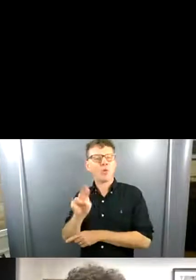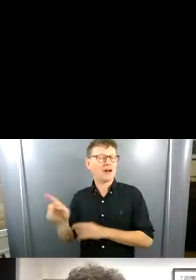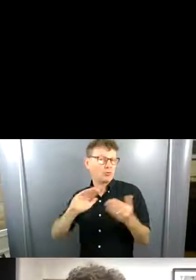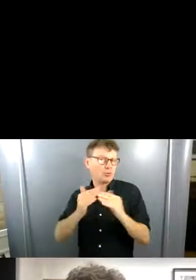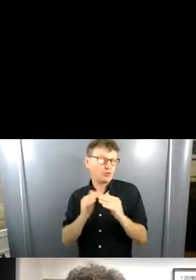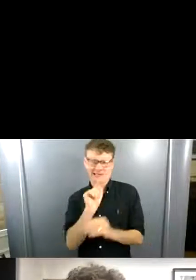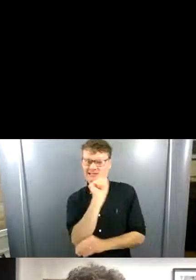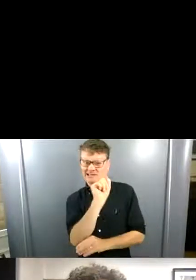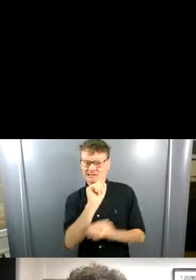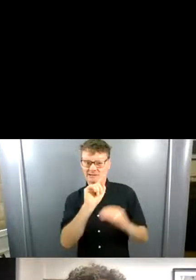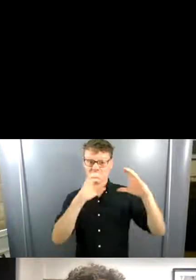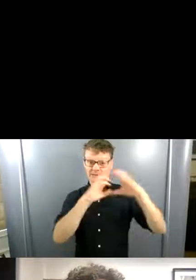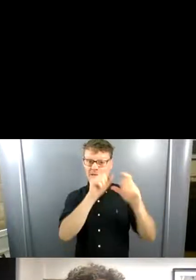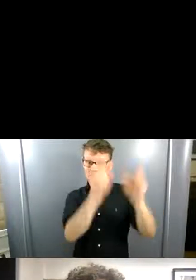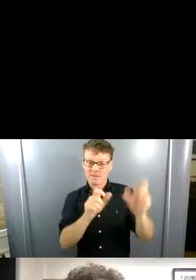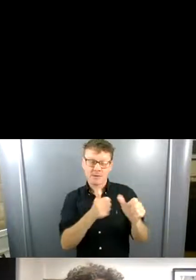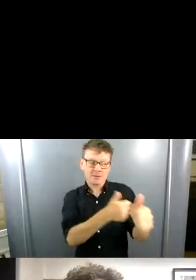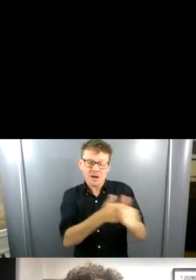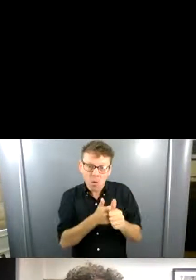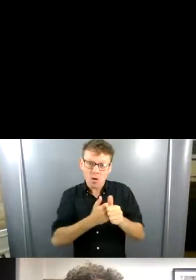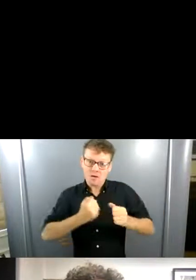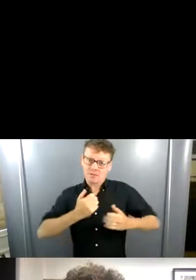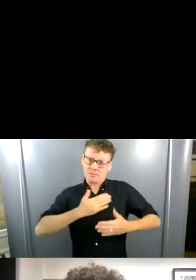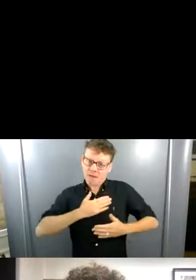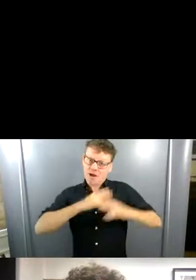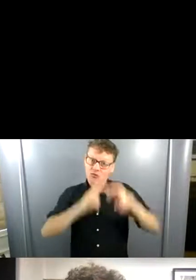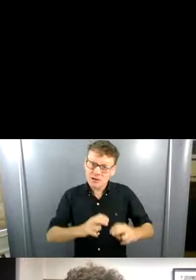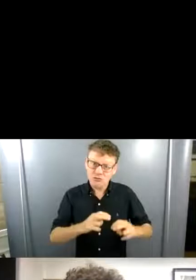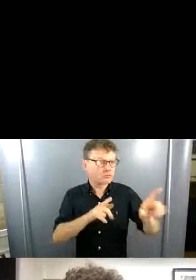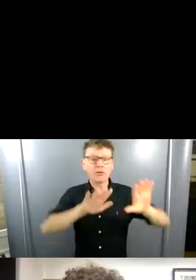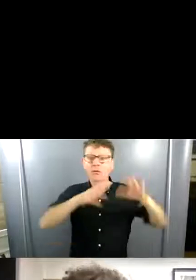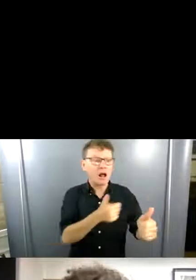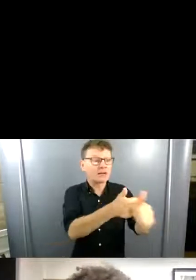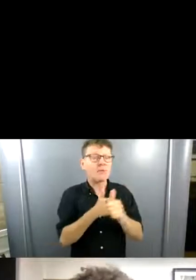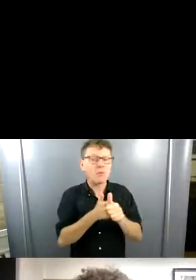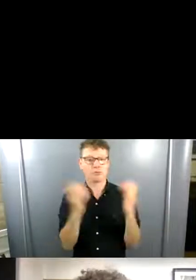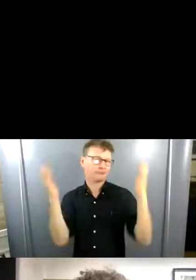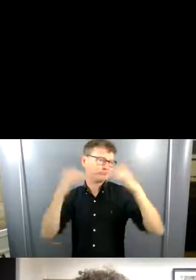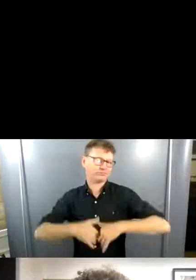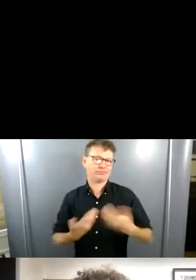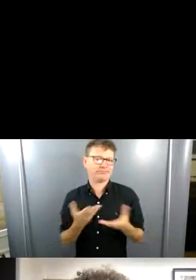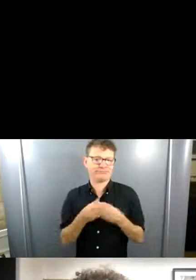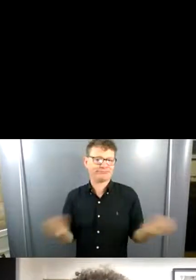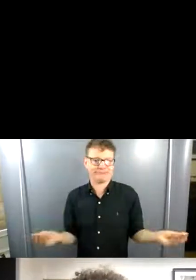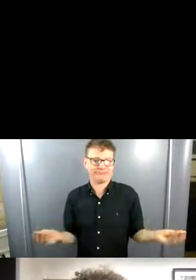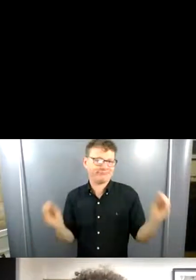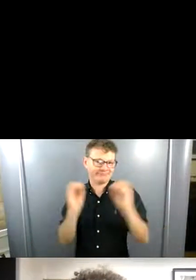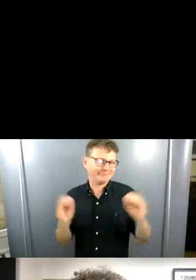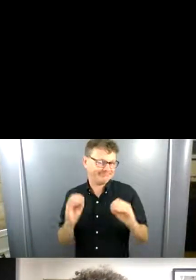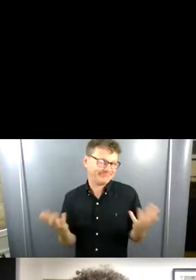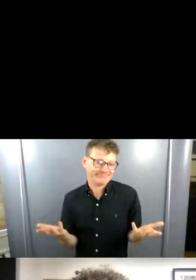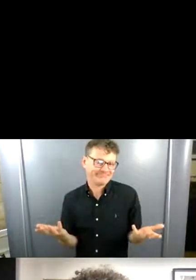who've worked with me and supported the research none of this would have been possible so Warruwi